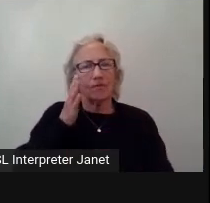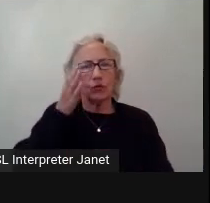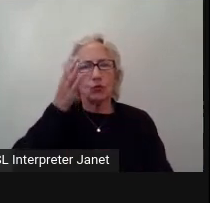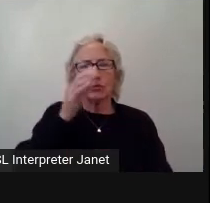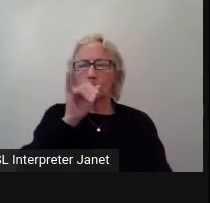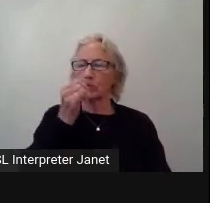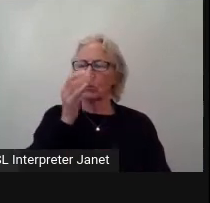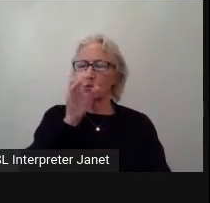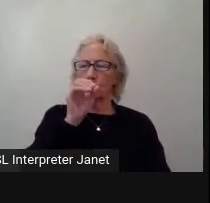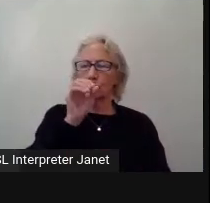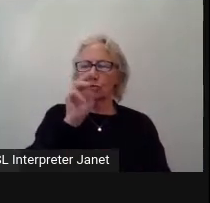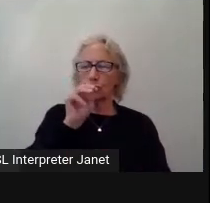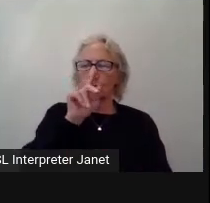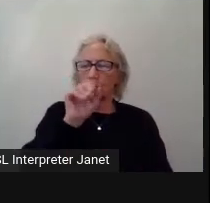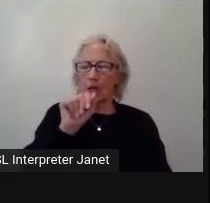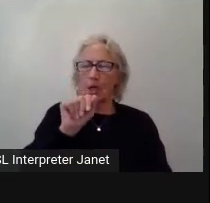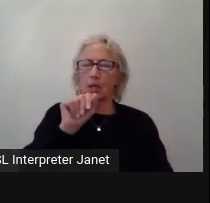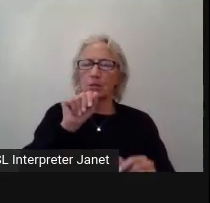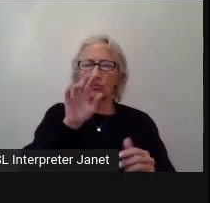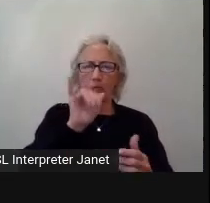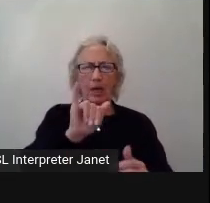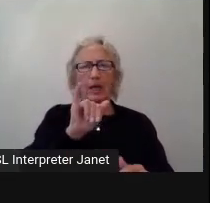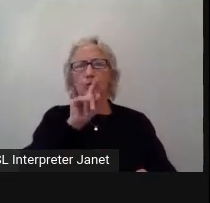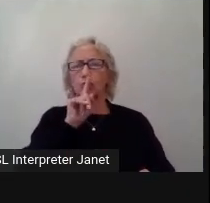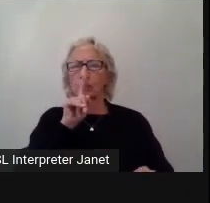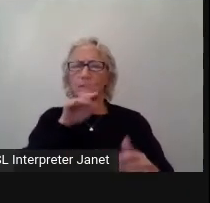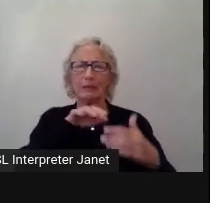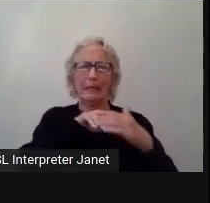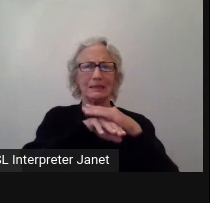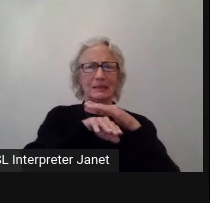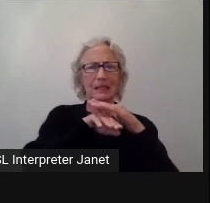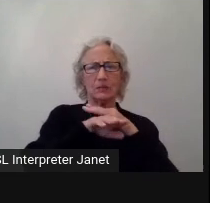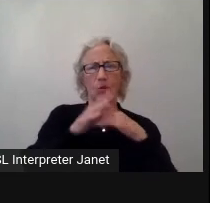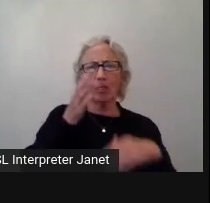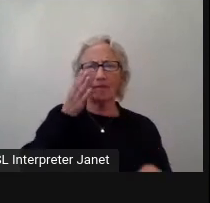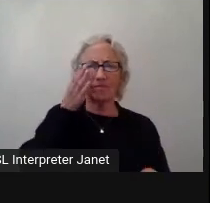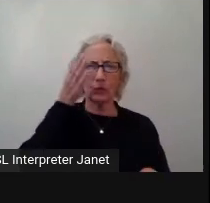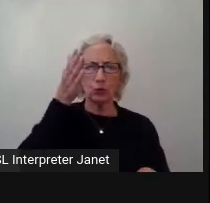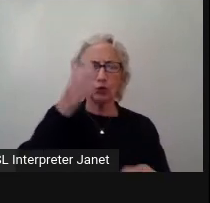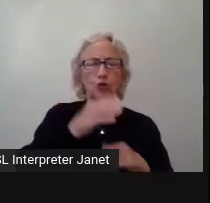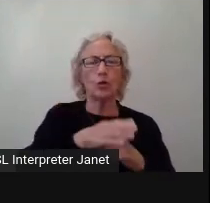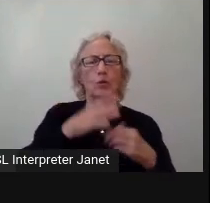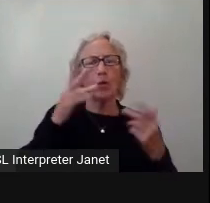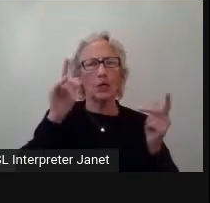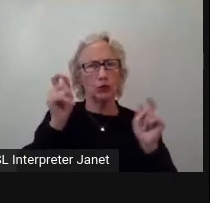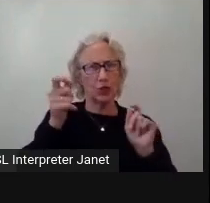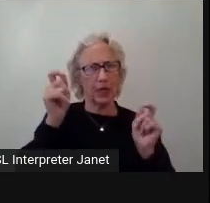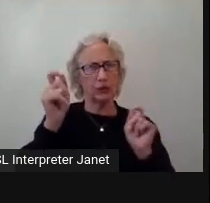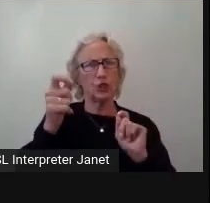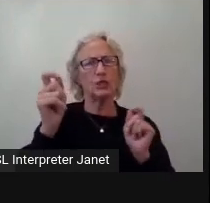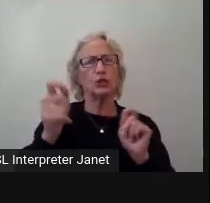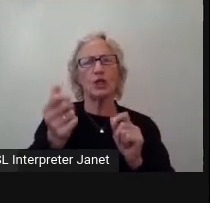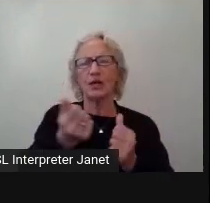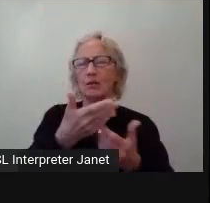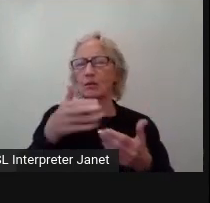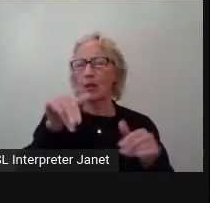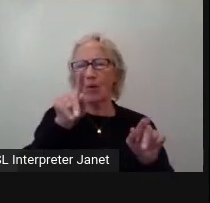We have lot of we need to check, edit, and publish the new documentation.